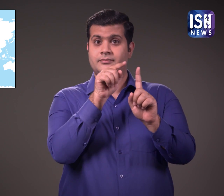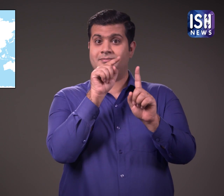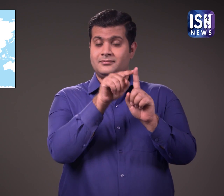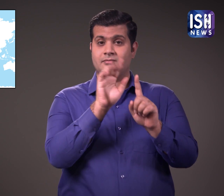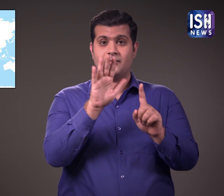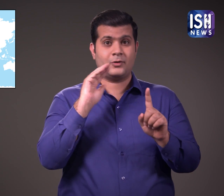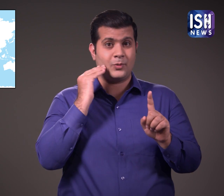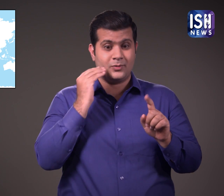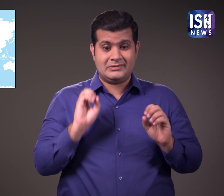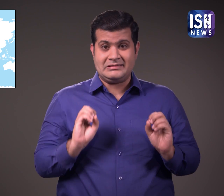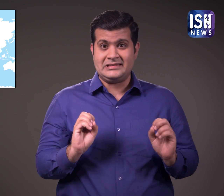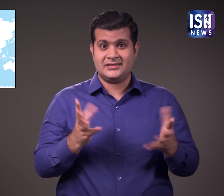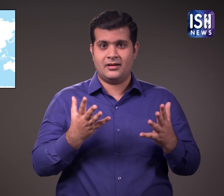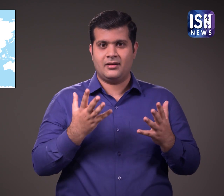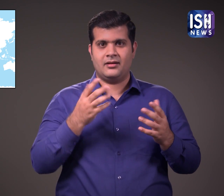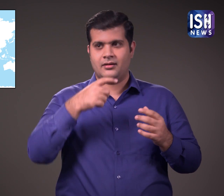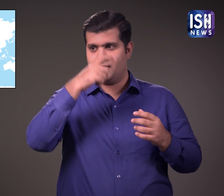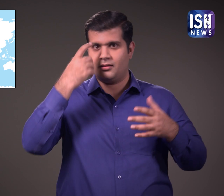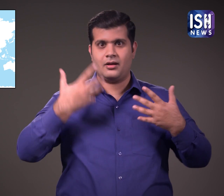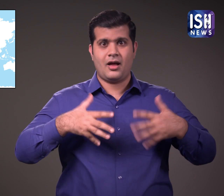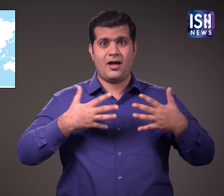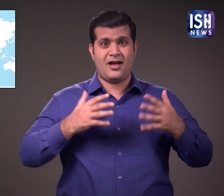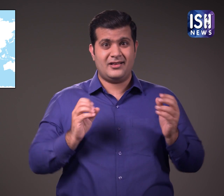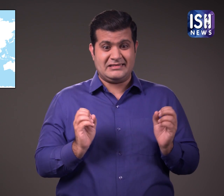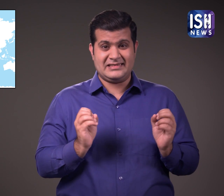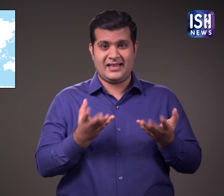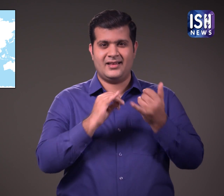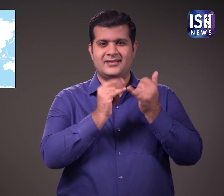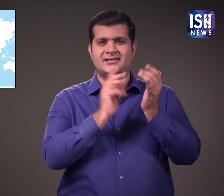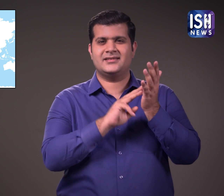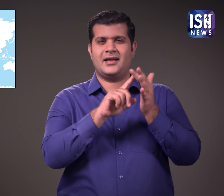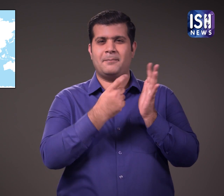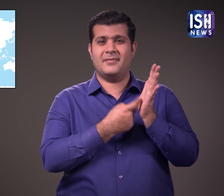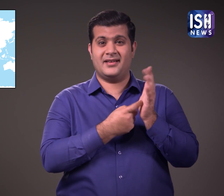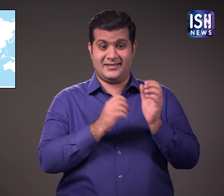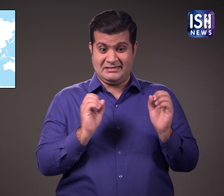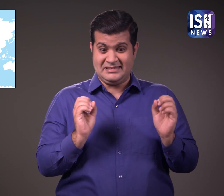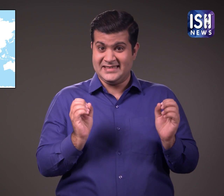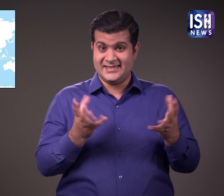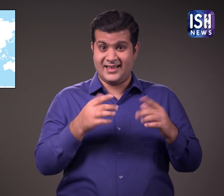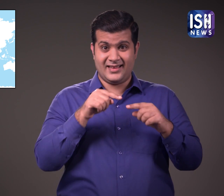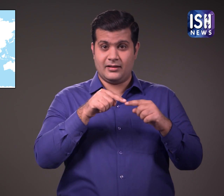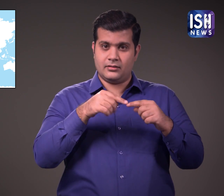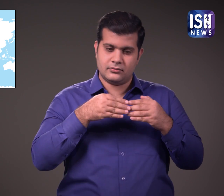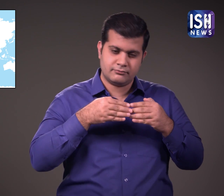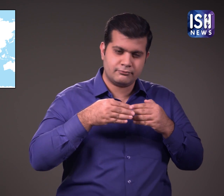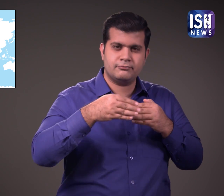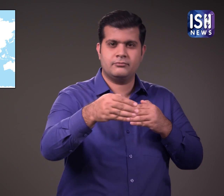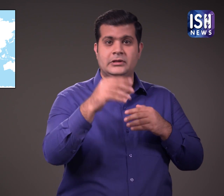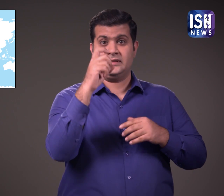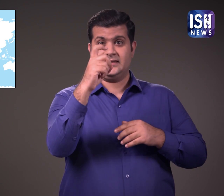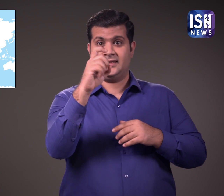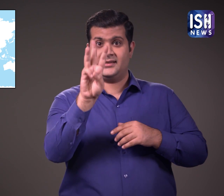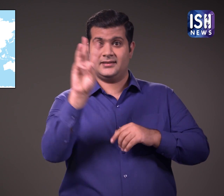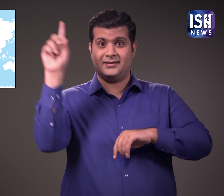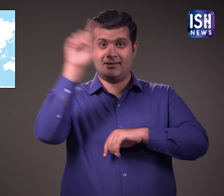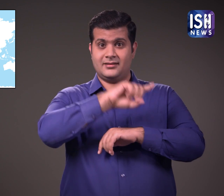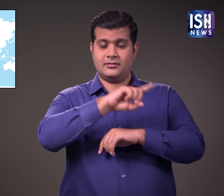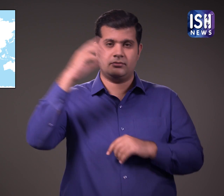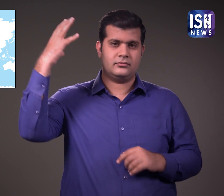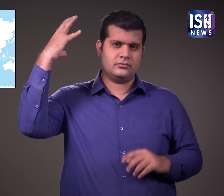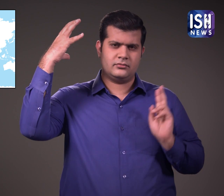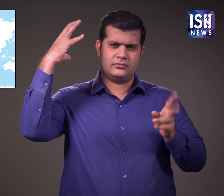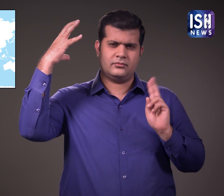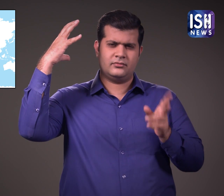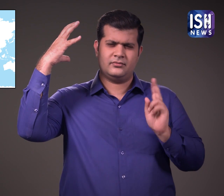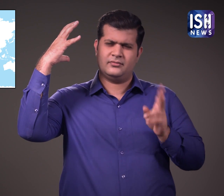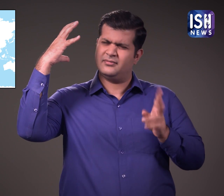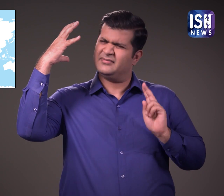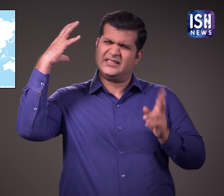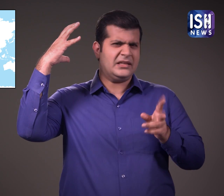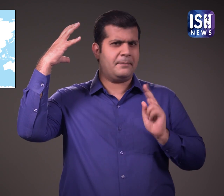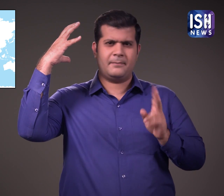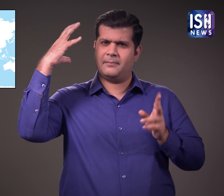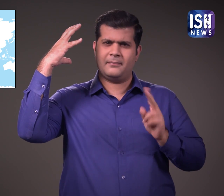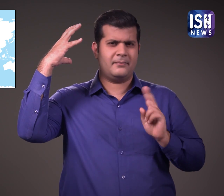which gets to see the sun straight for just 73 days during summers.